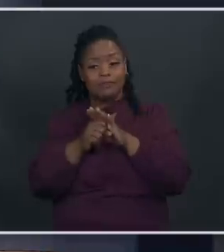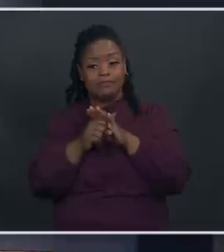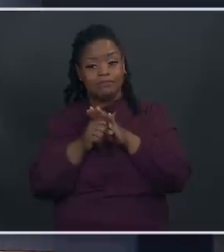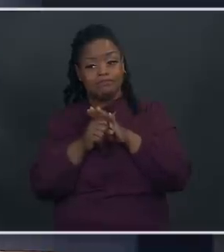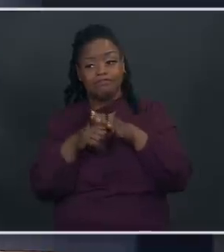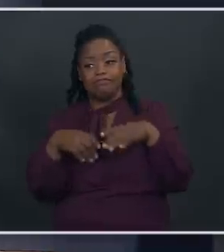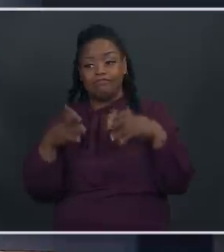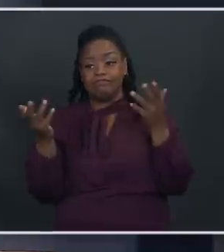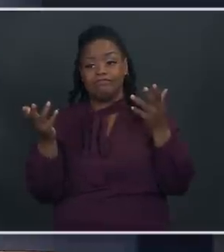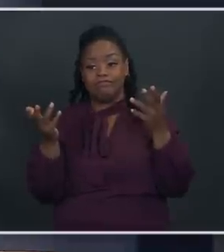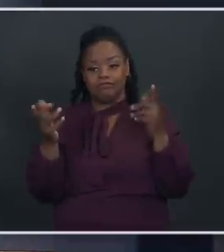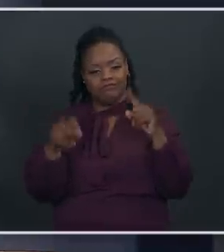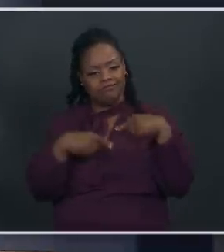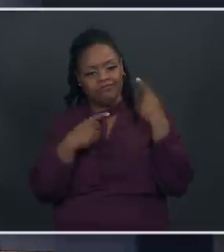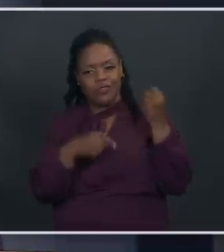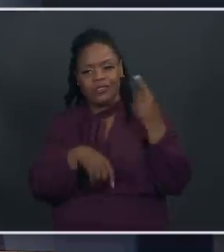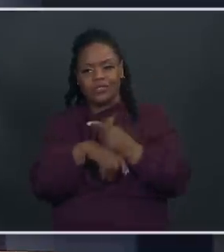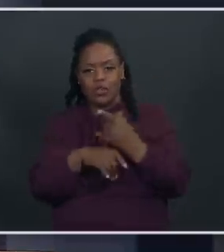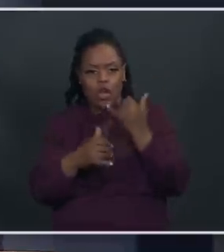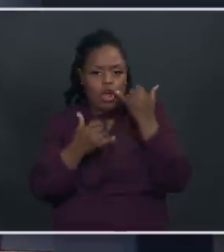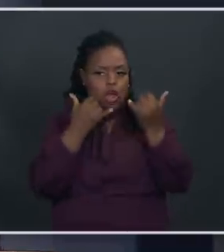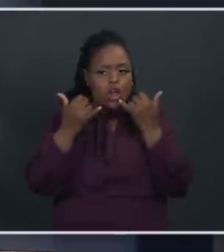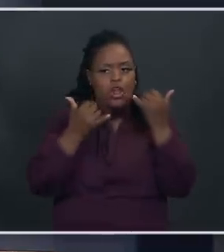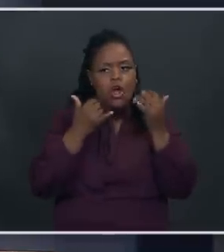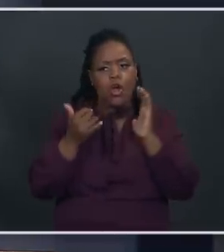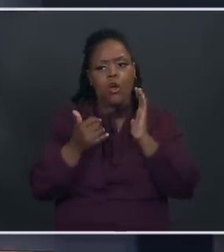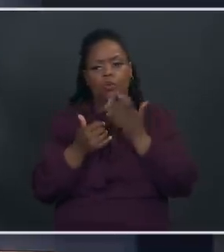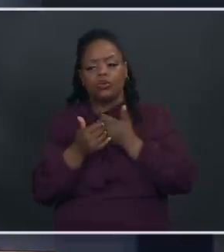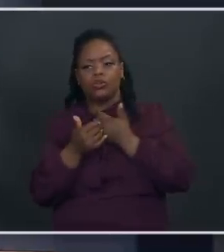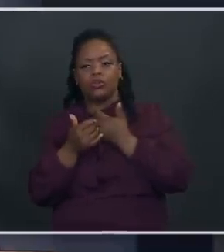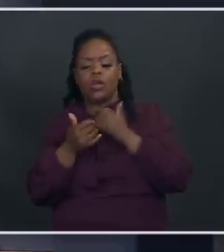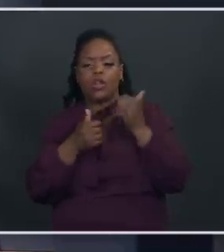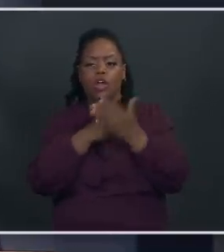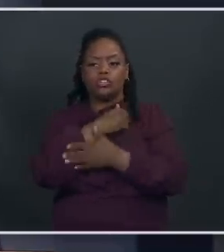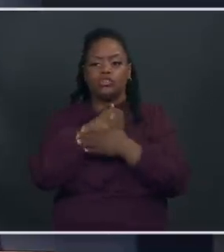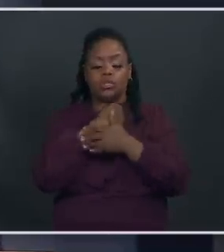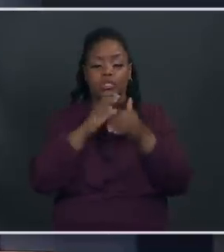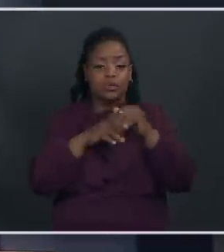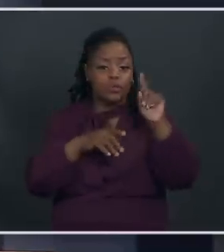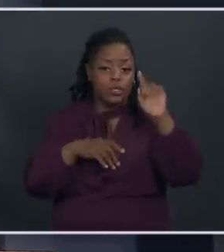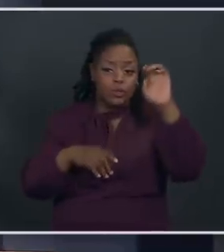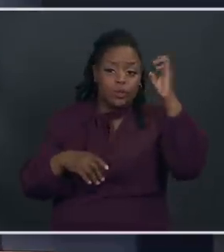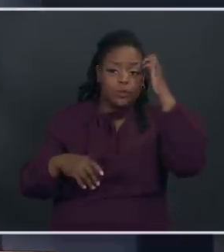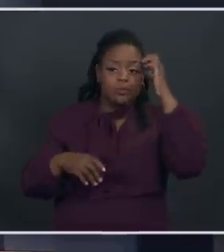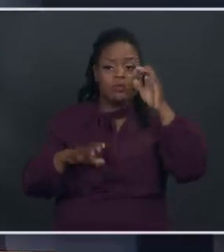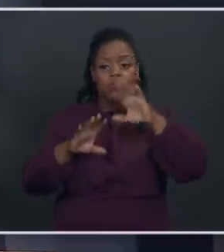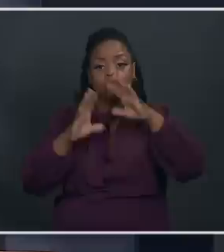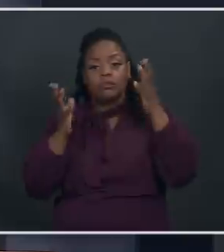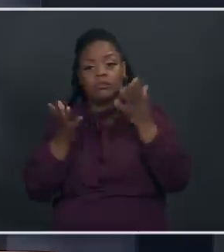talking to our allies in Europe, elsewhere around the world. And they are welcoming us back.